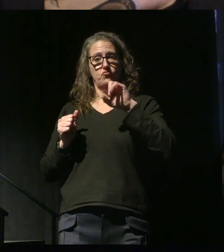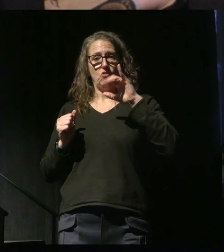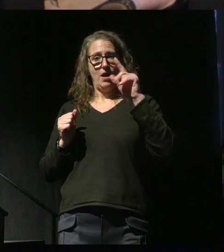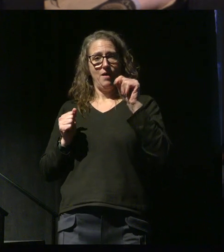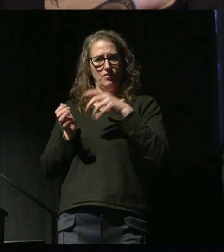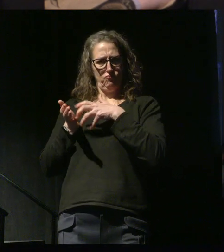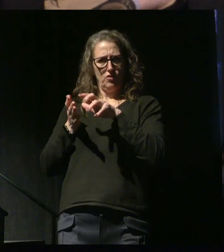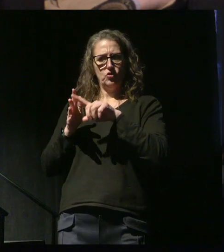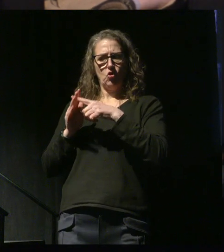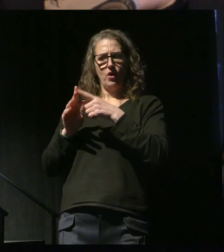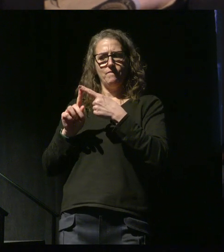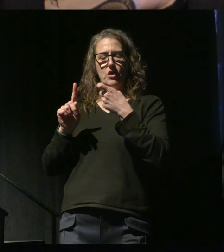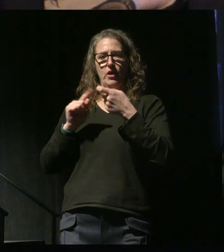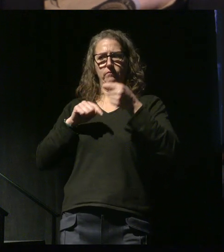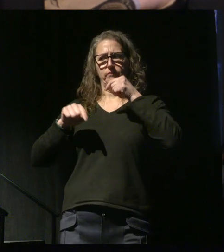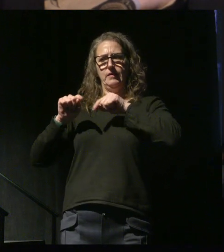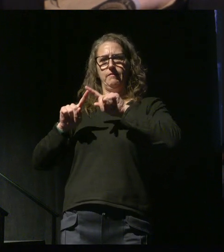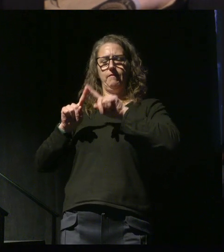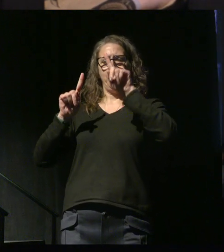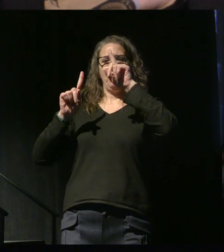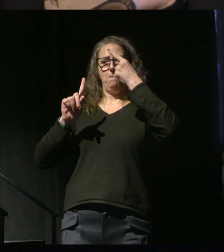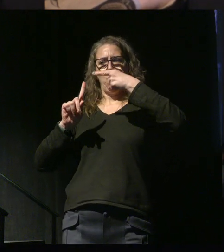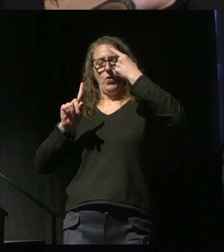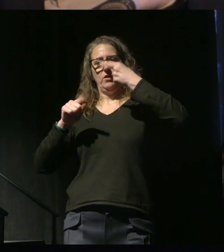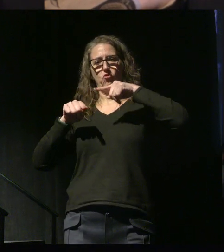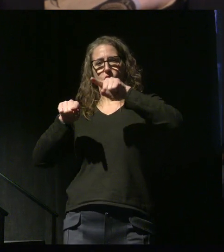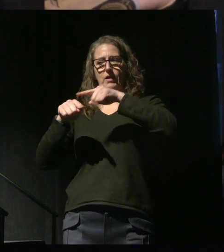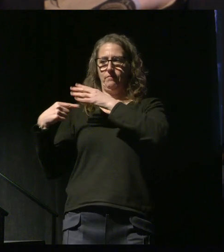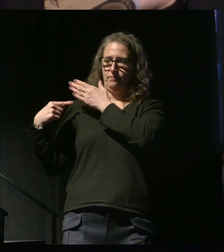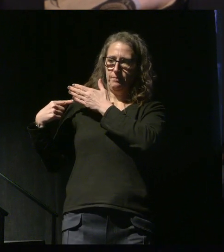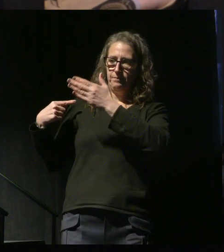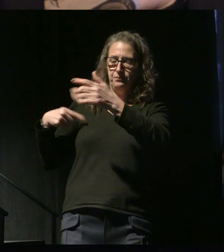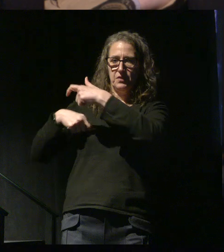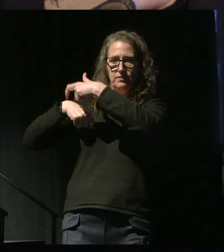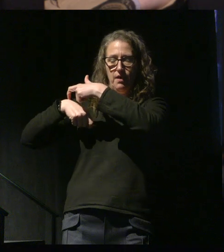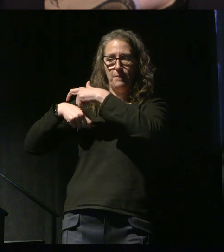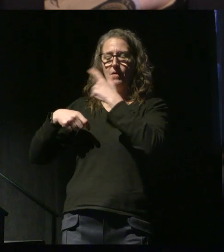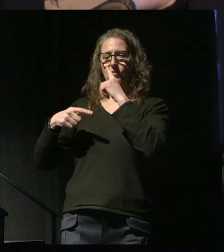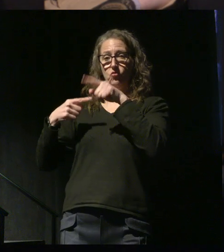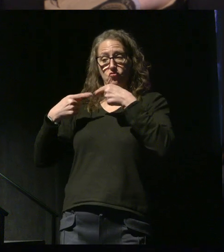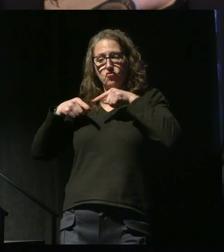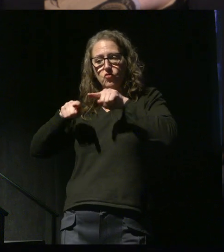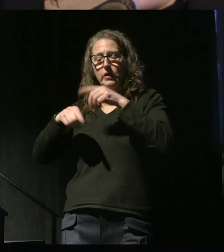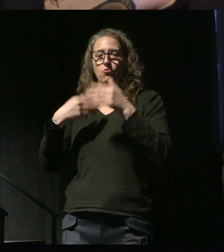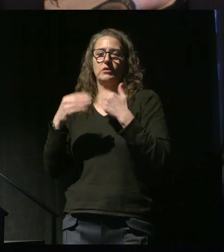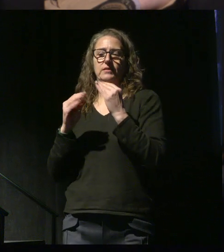And it was only when revising it and revising it and revising it, that I realized how it needed